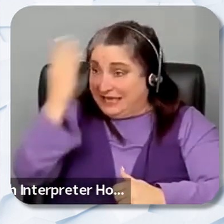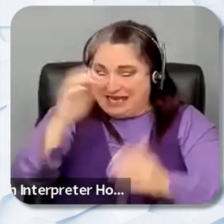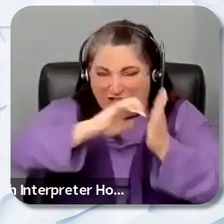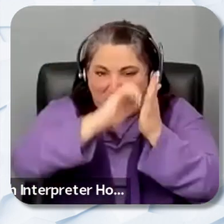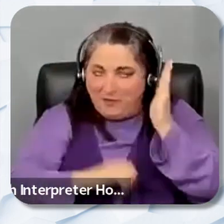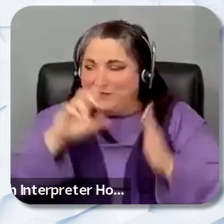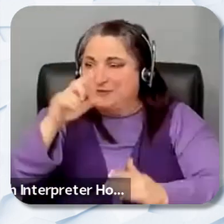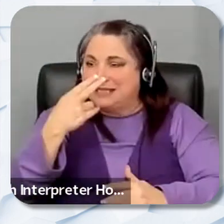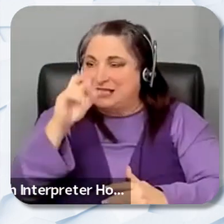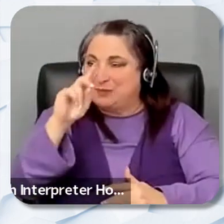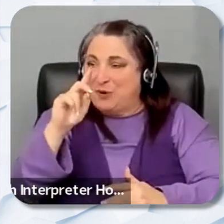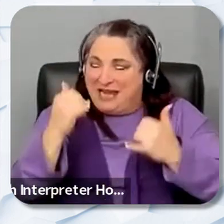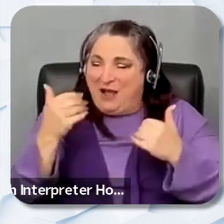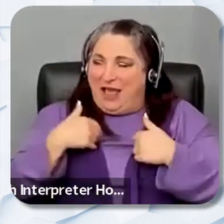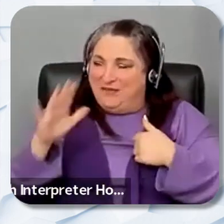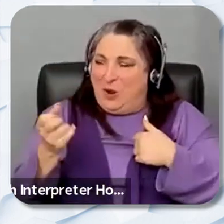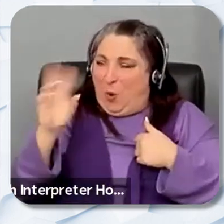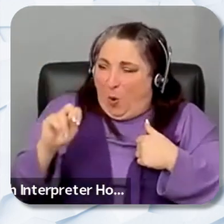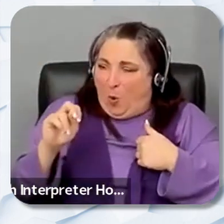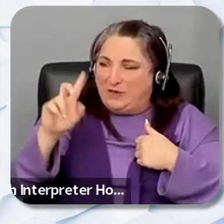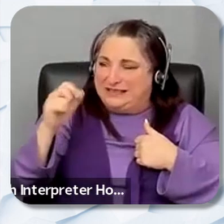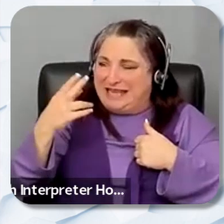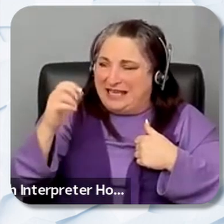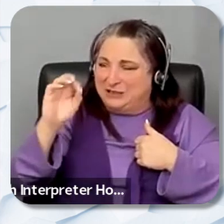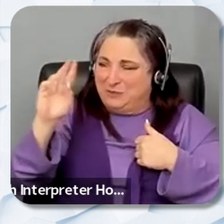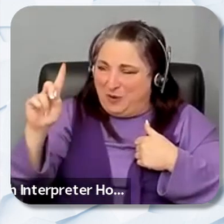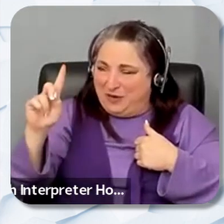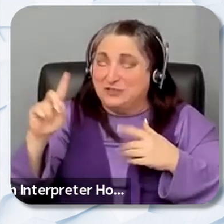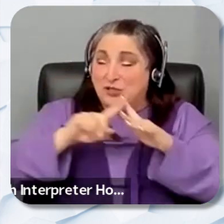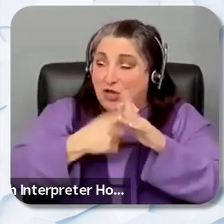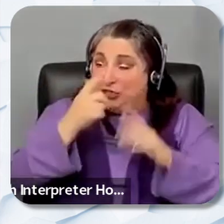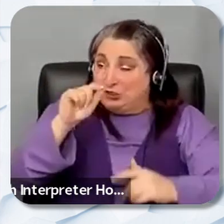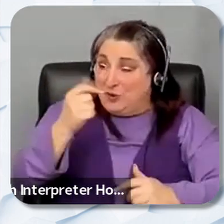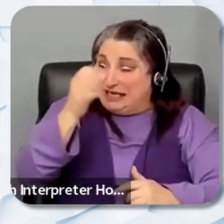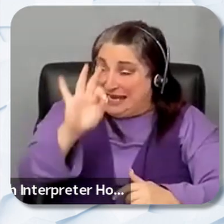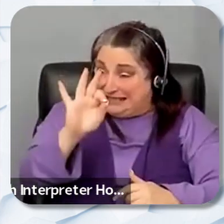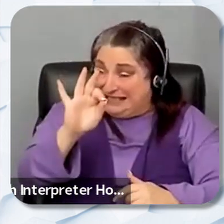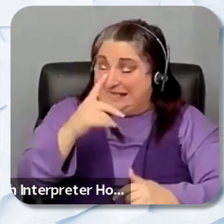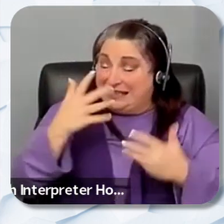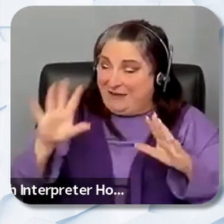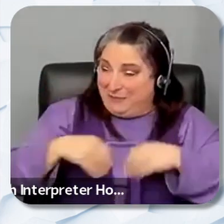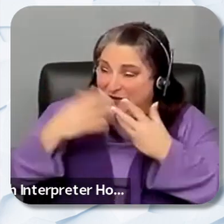have their own dashboard. And so, since 2019, they've been provided their own Annual Determination